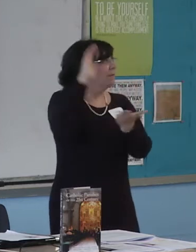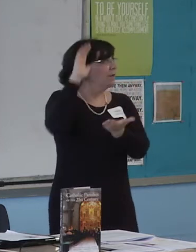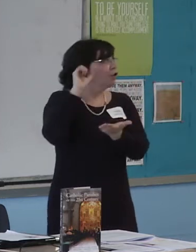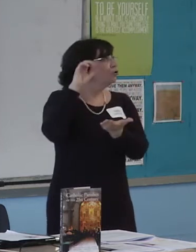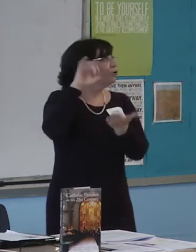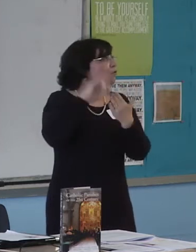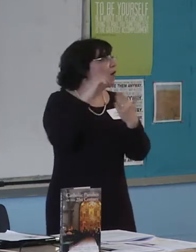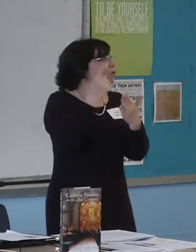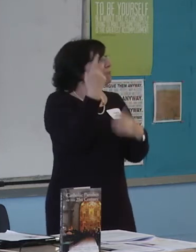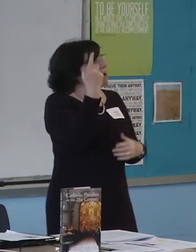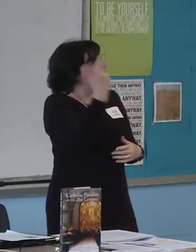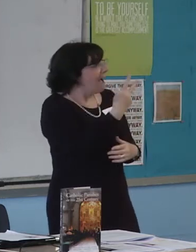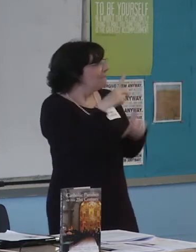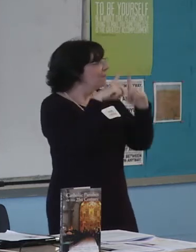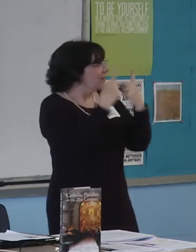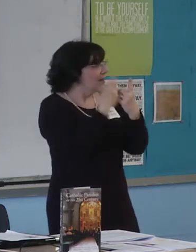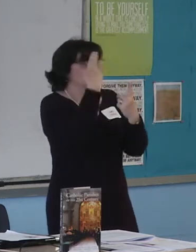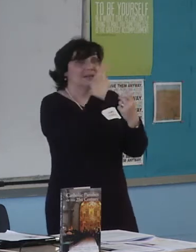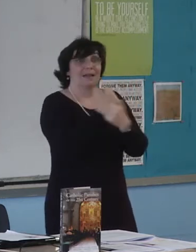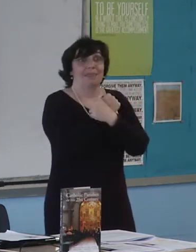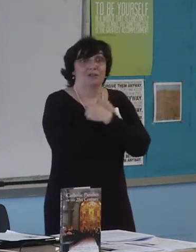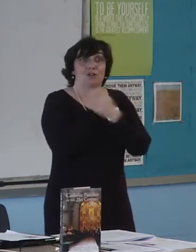about half of the diocese, Catholic Charities end up offering something in